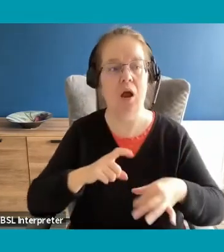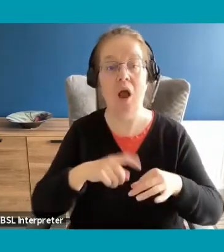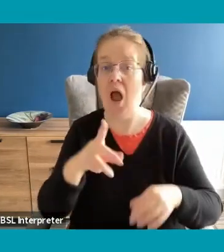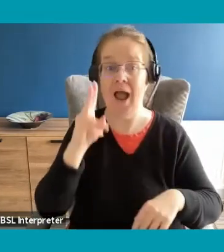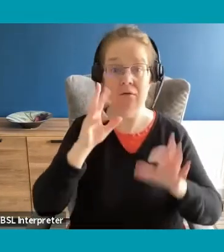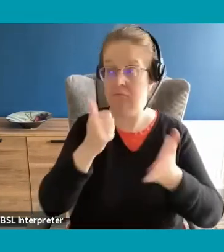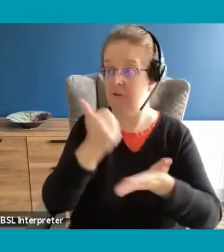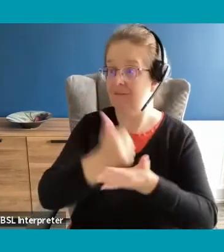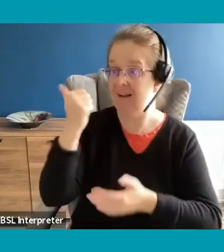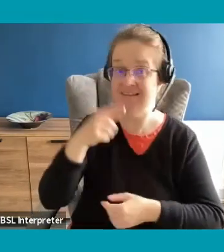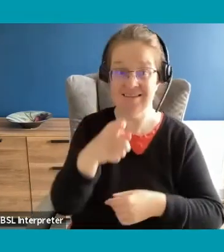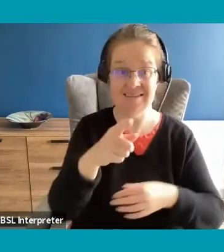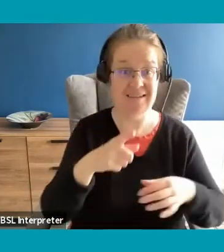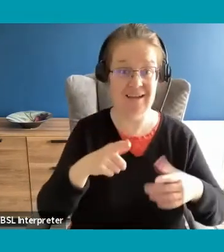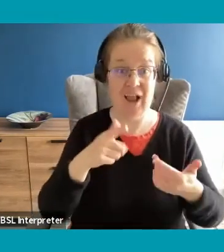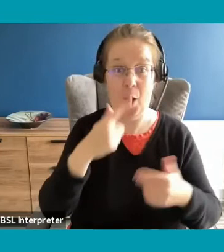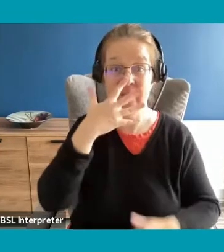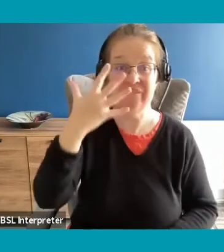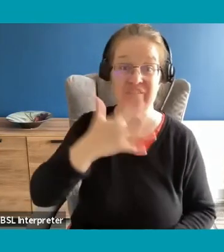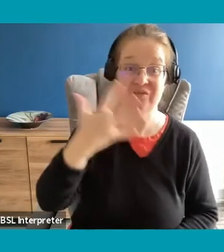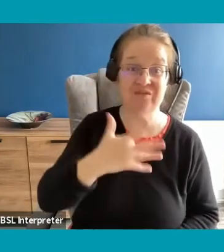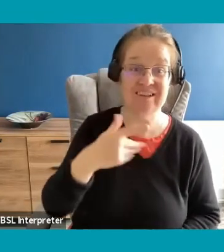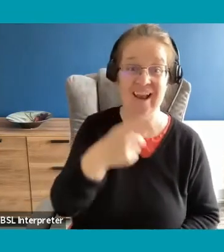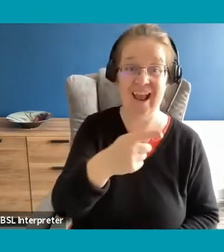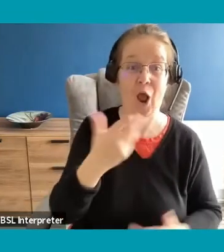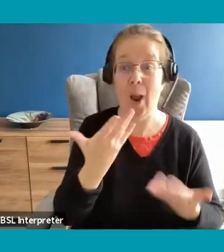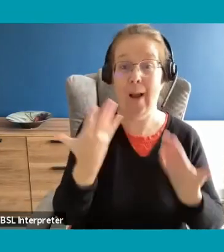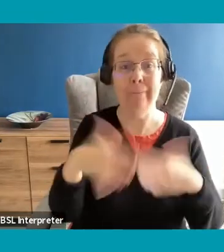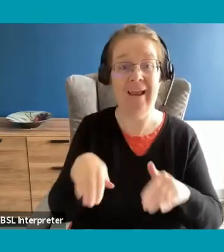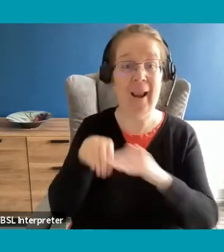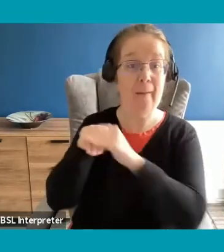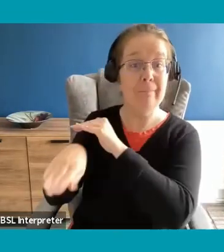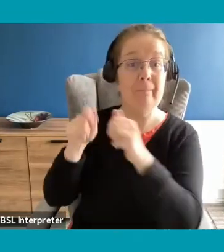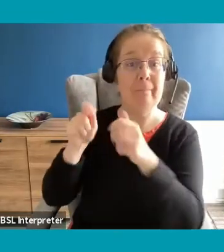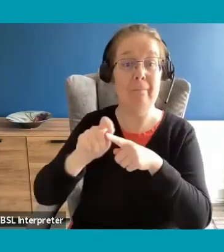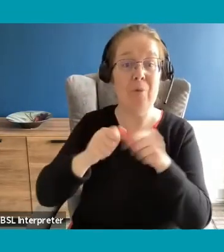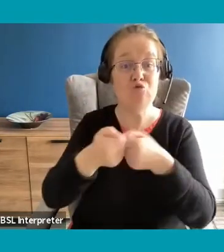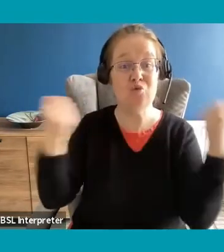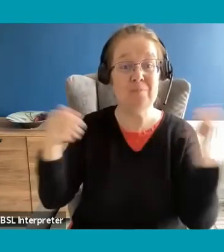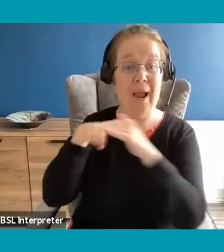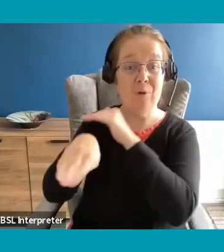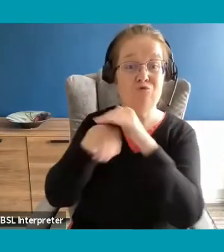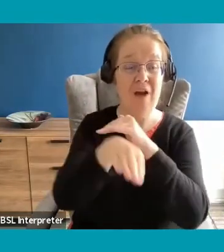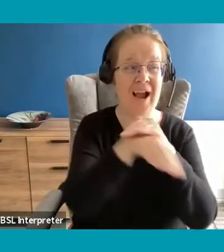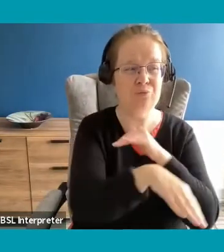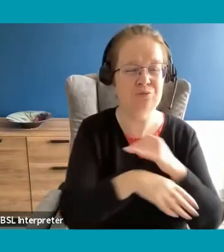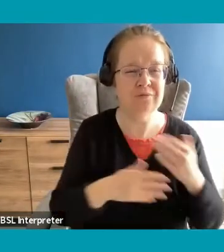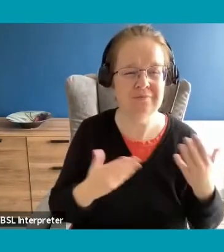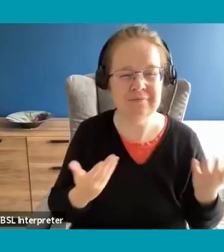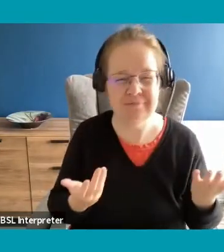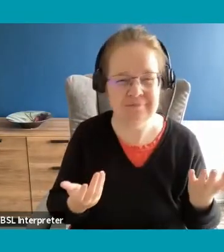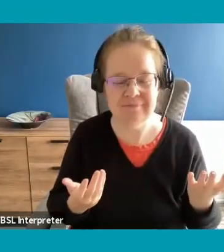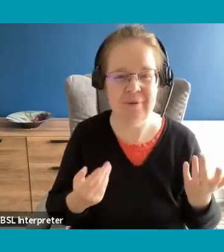know when you were 15. You might have had a paper round. But you have to go through this TV right to the bottom to find